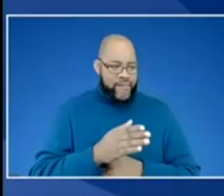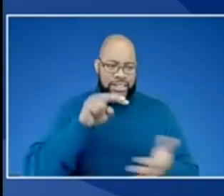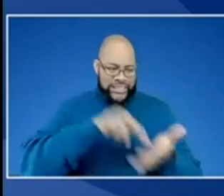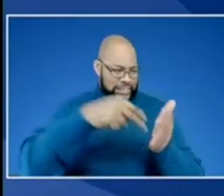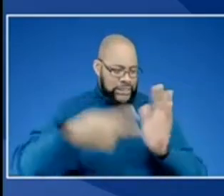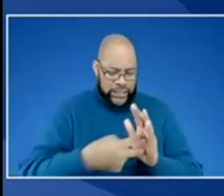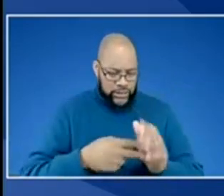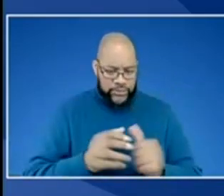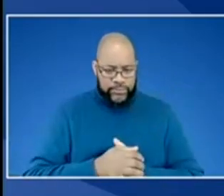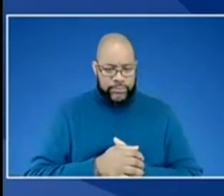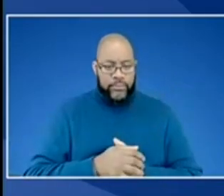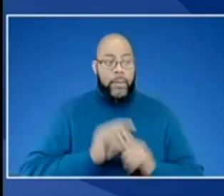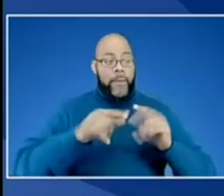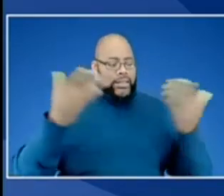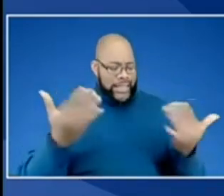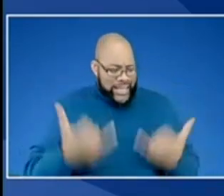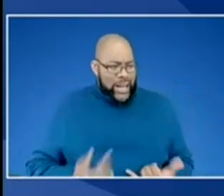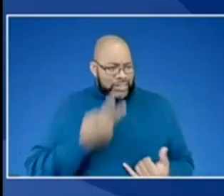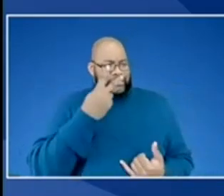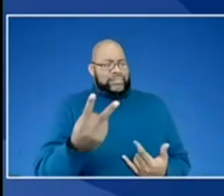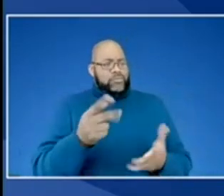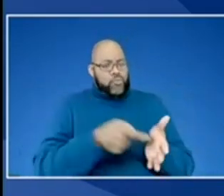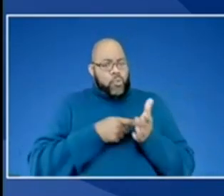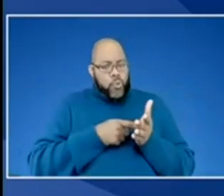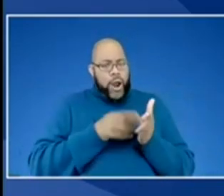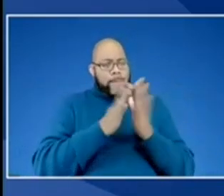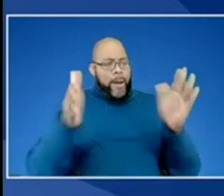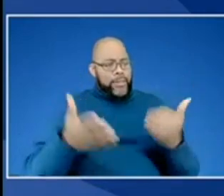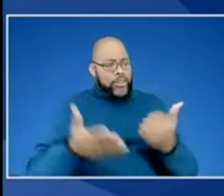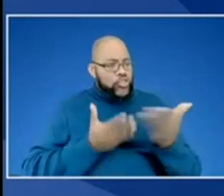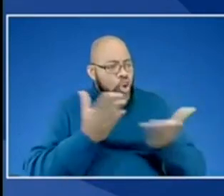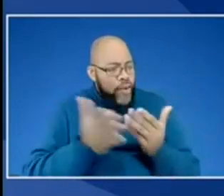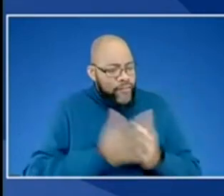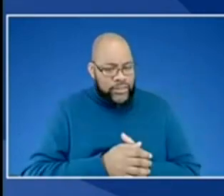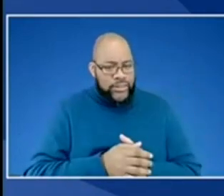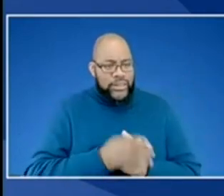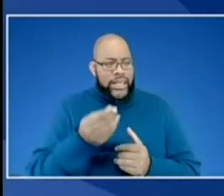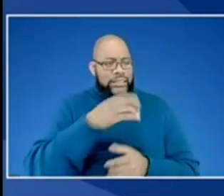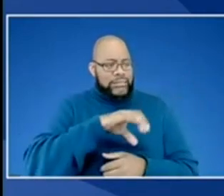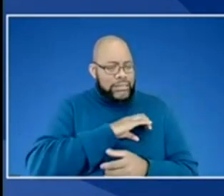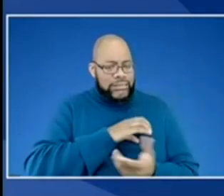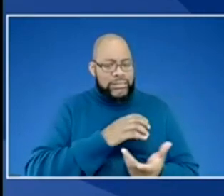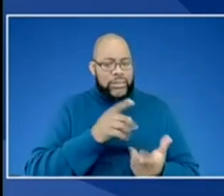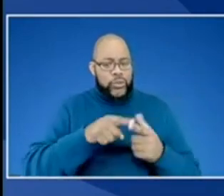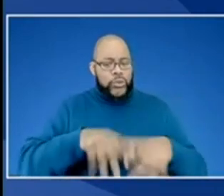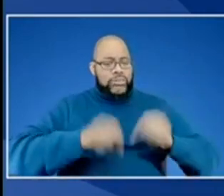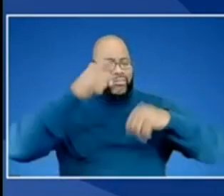Yet here we are, requiring public servants and citizens to take time out of their